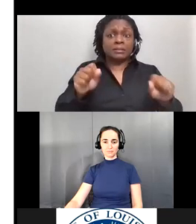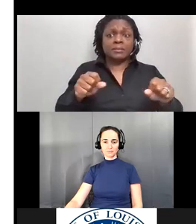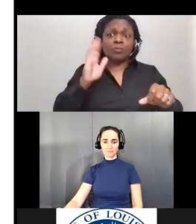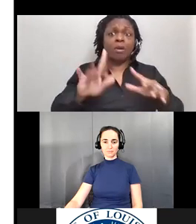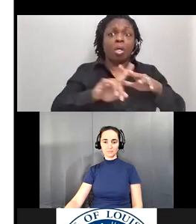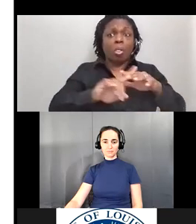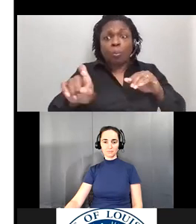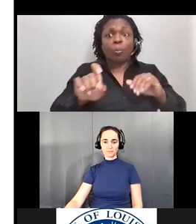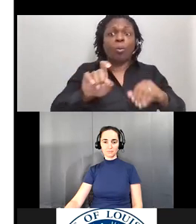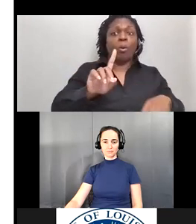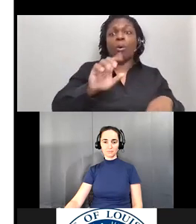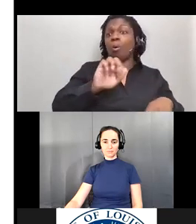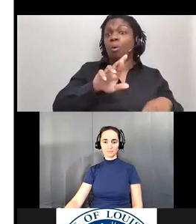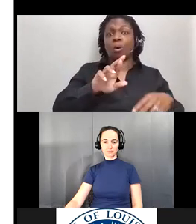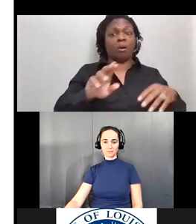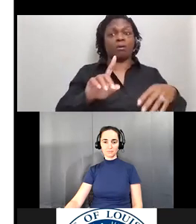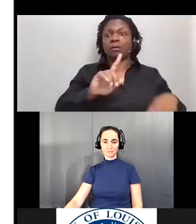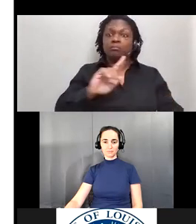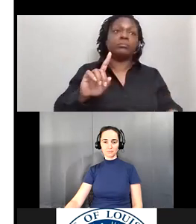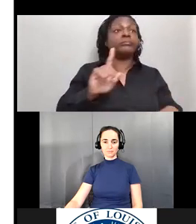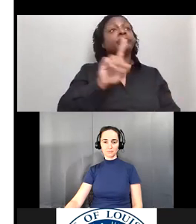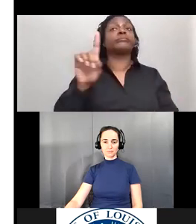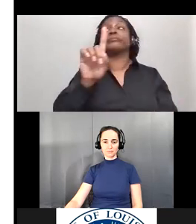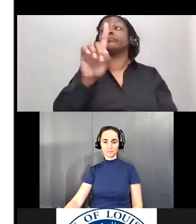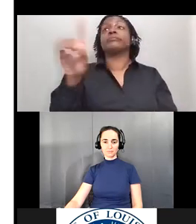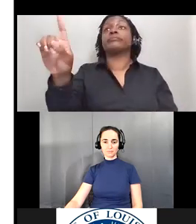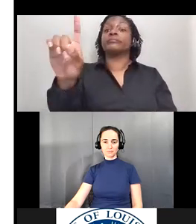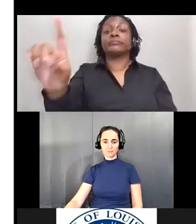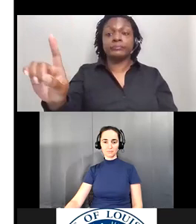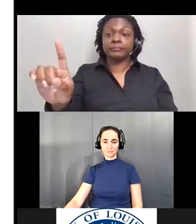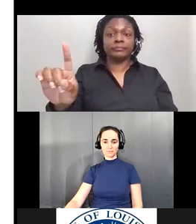I won't remember the track and technology may forget about it. I forget a lot of things